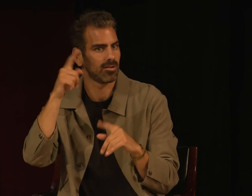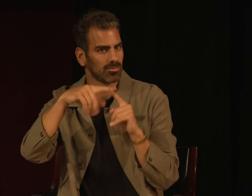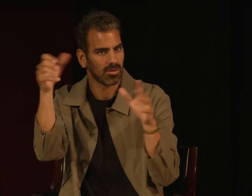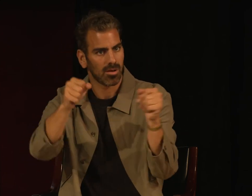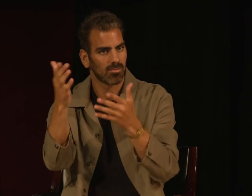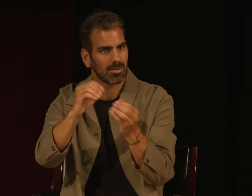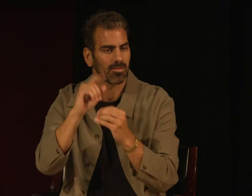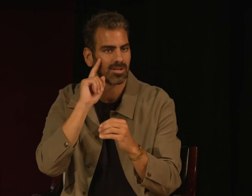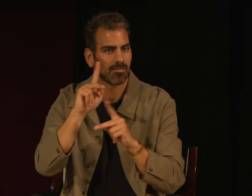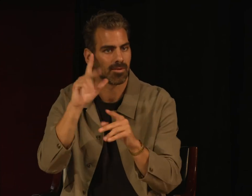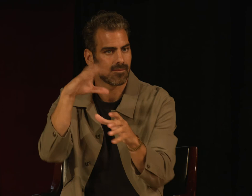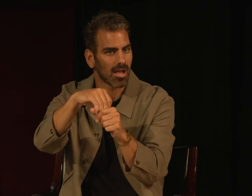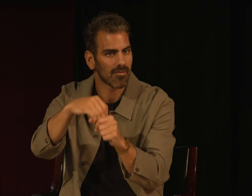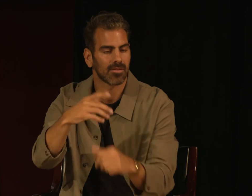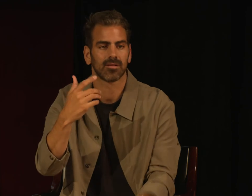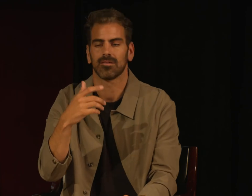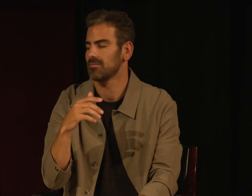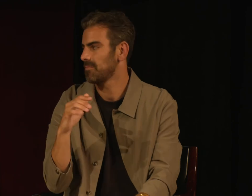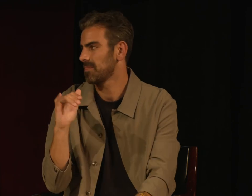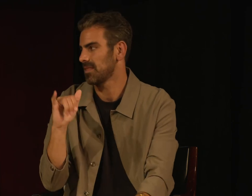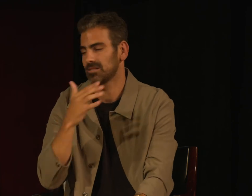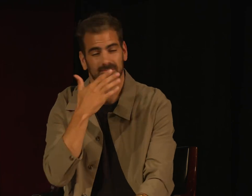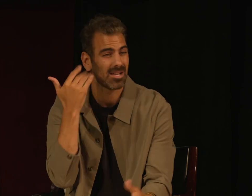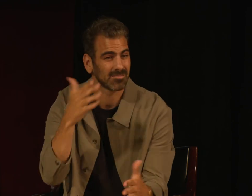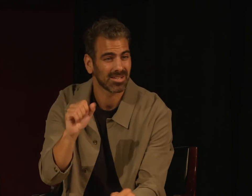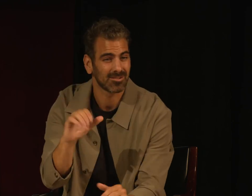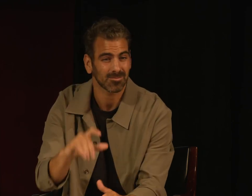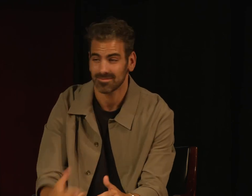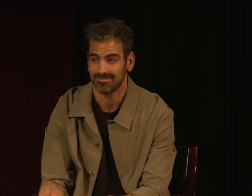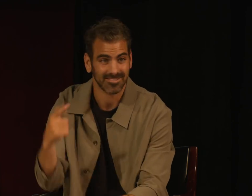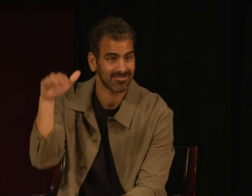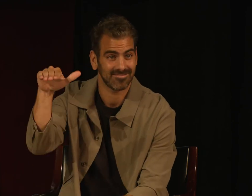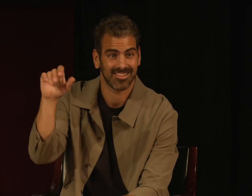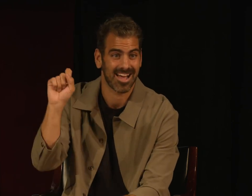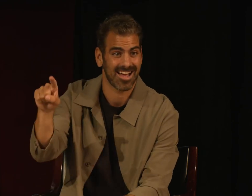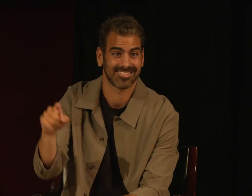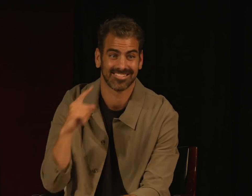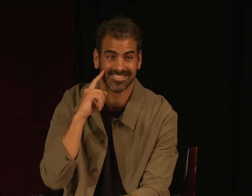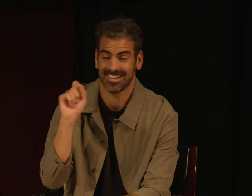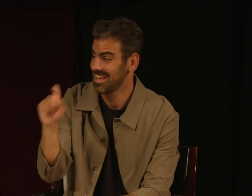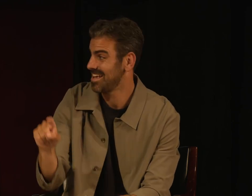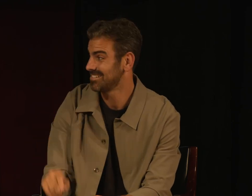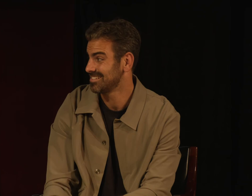Pushing schools and institutions to pull in more Deaf people, to be involved in activities and extracurriculars is one of the best things that you can do. Right.